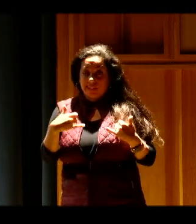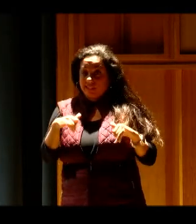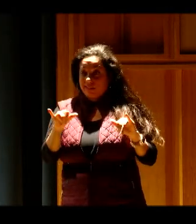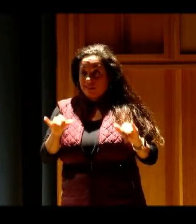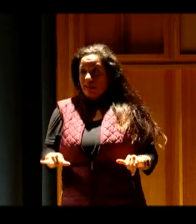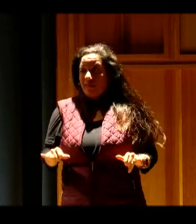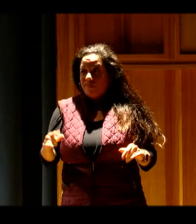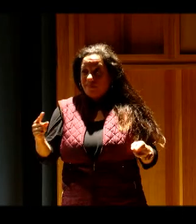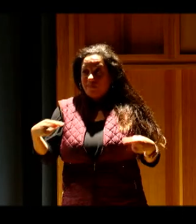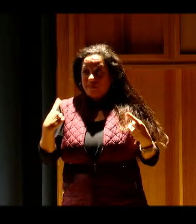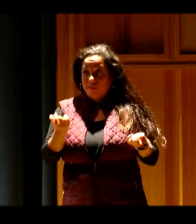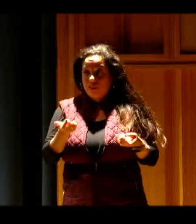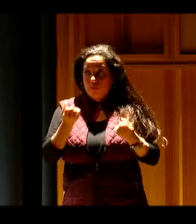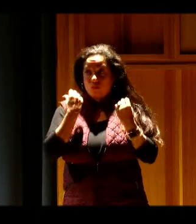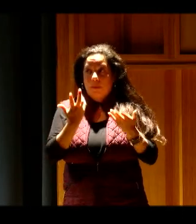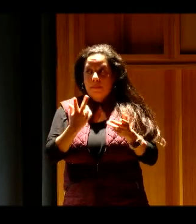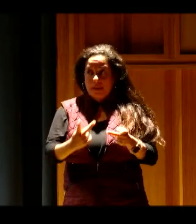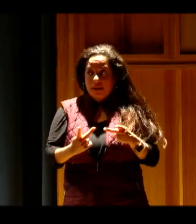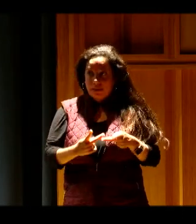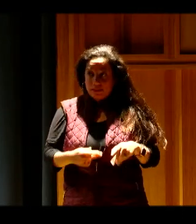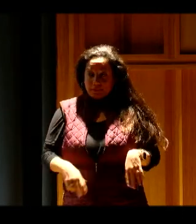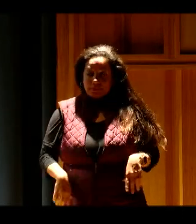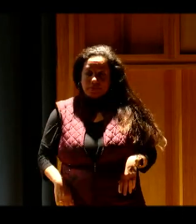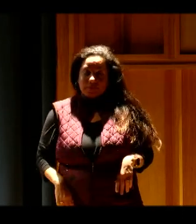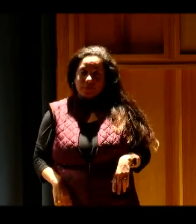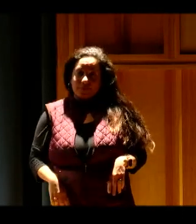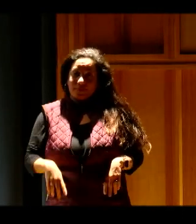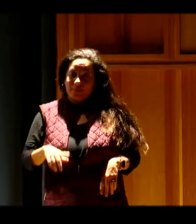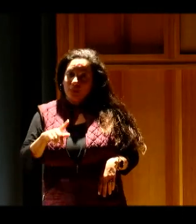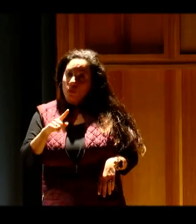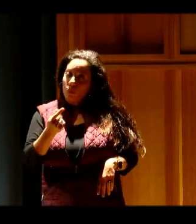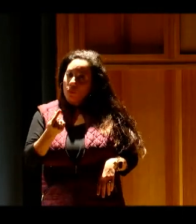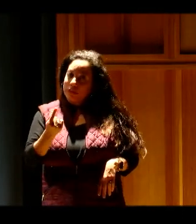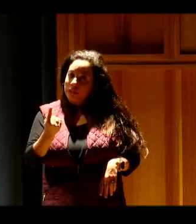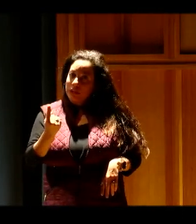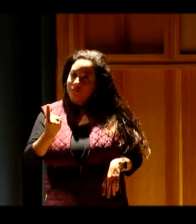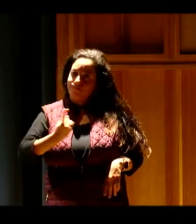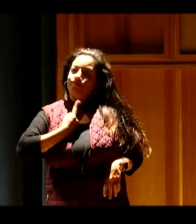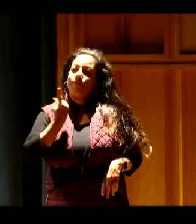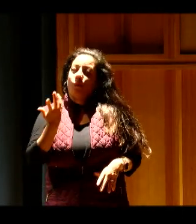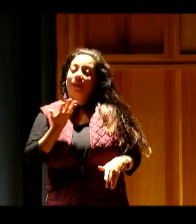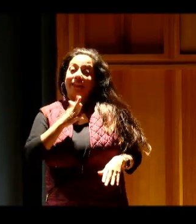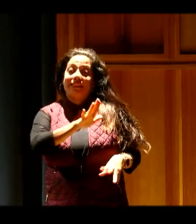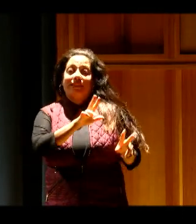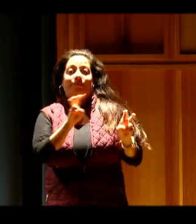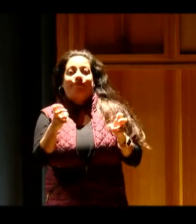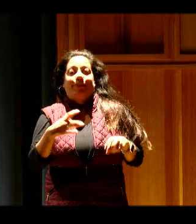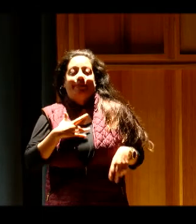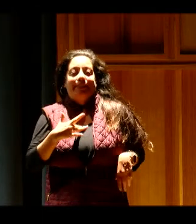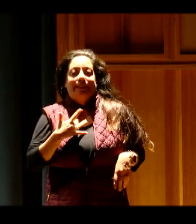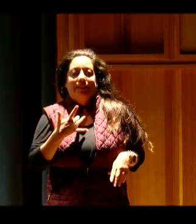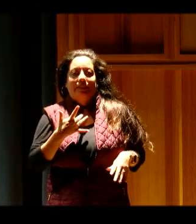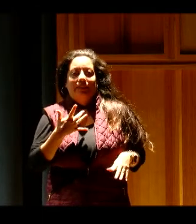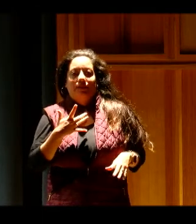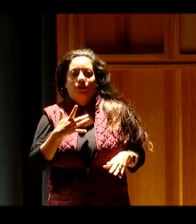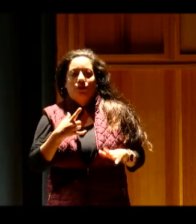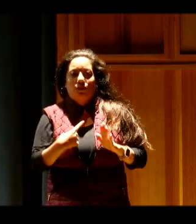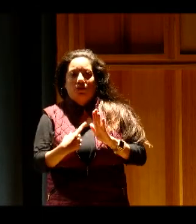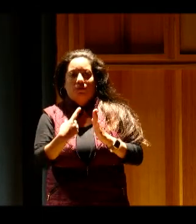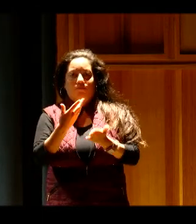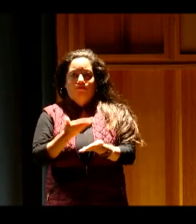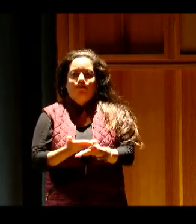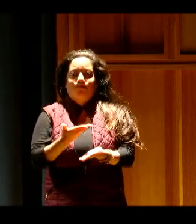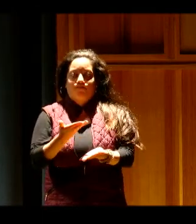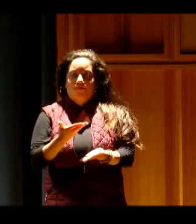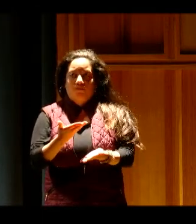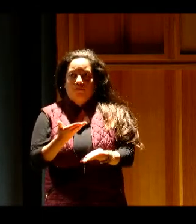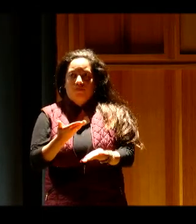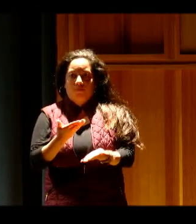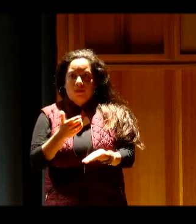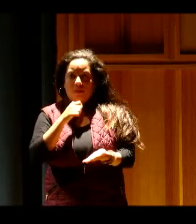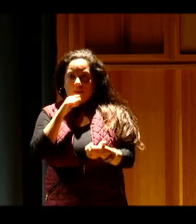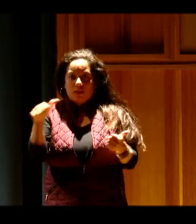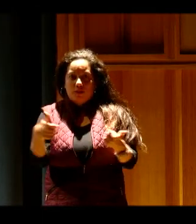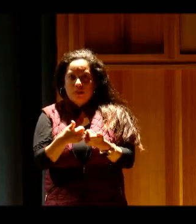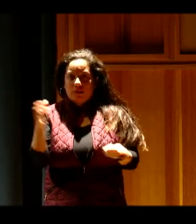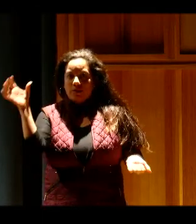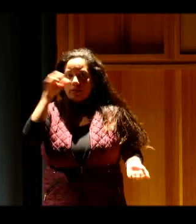And herein, lies the sting his sentiment perfectly captures the unchallenged assumption of the supremacy and